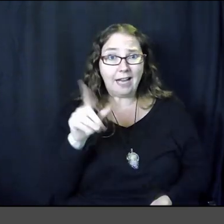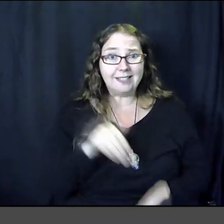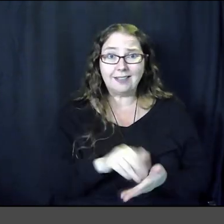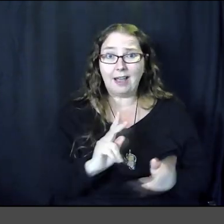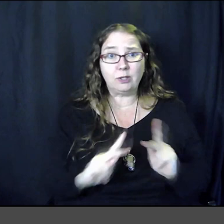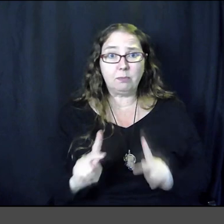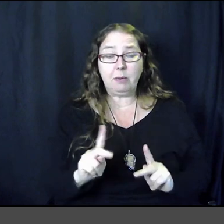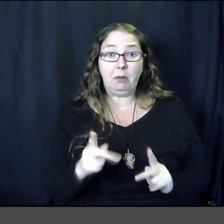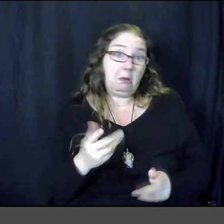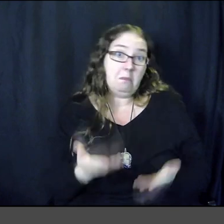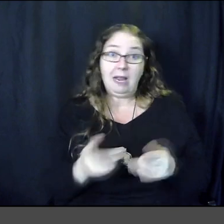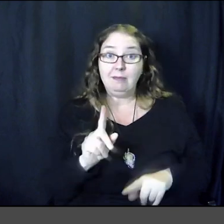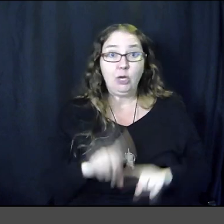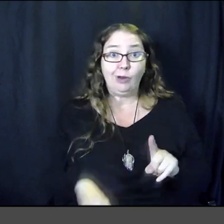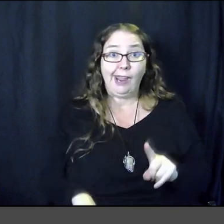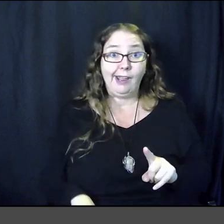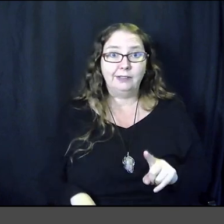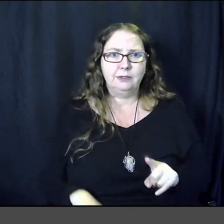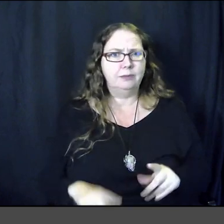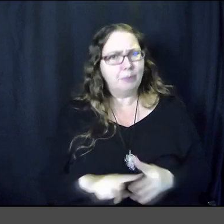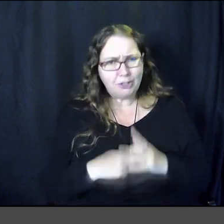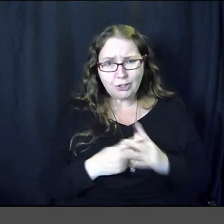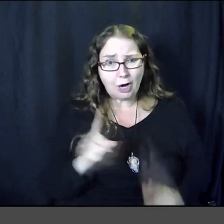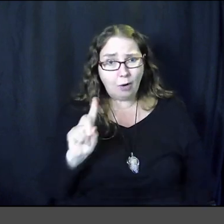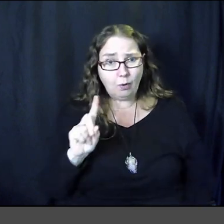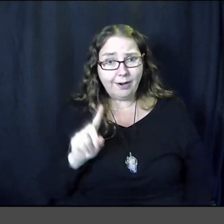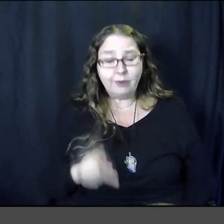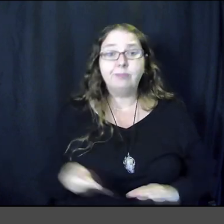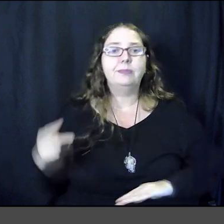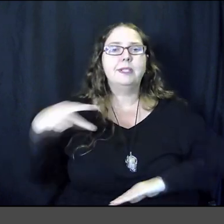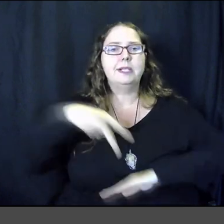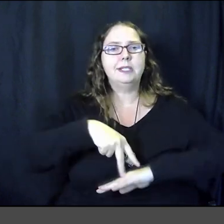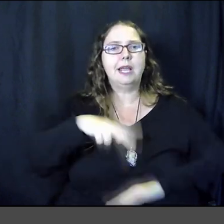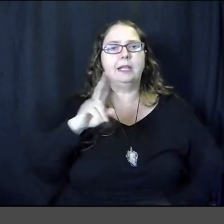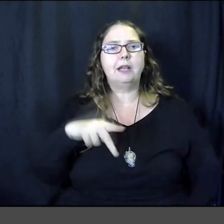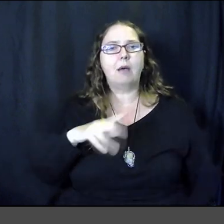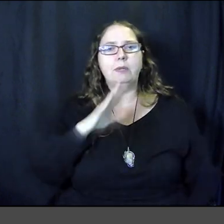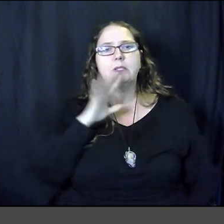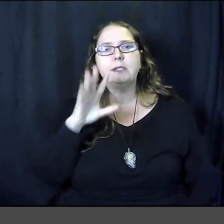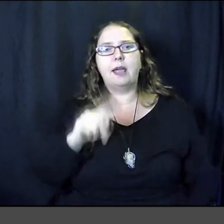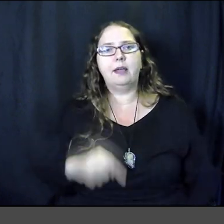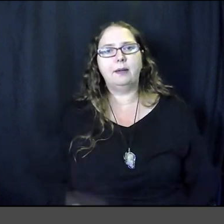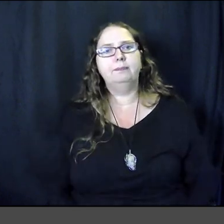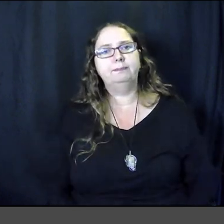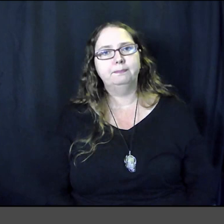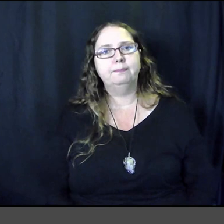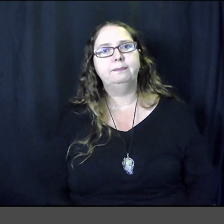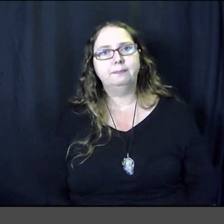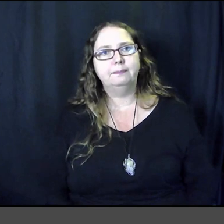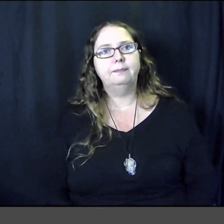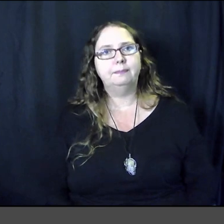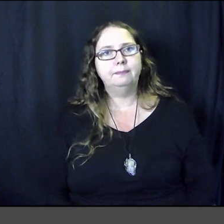AND STAND UP AND SAY IT. SO I THINK THAT COMES FROM YOU, IT COMES FROM US, SOMEWHERE